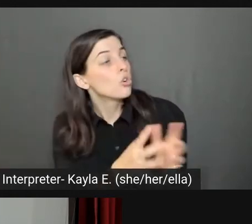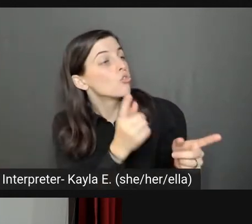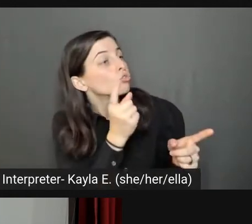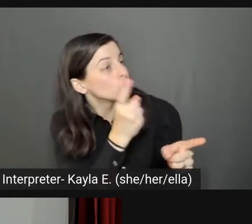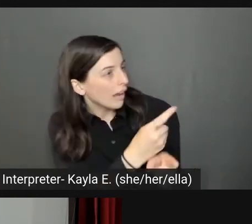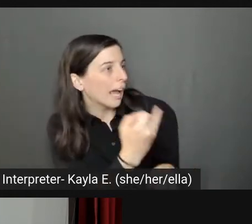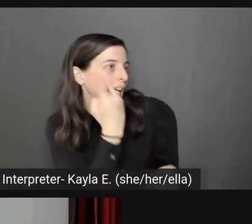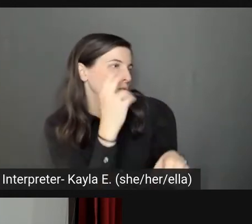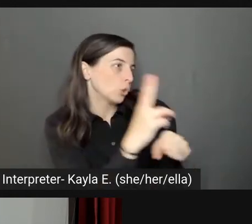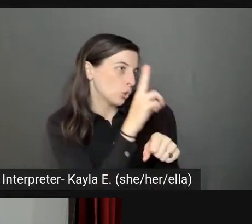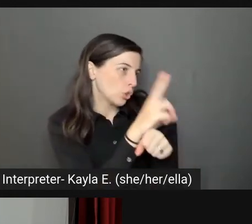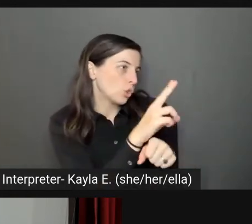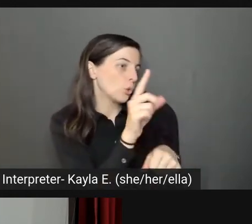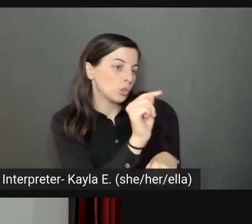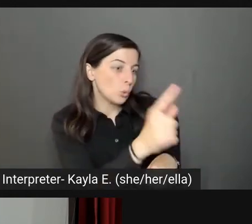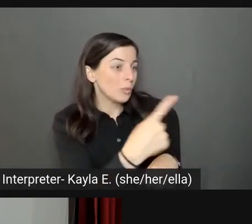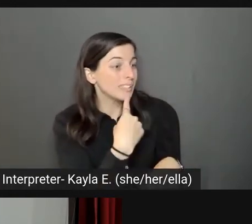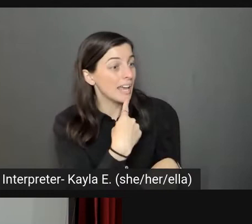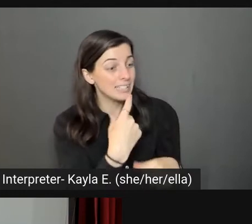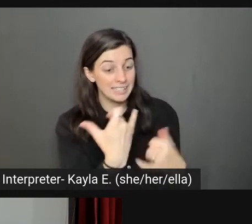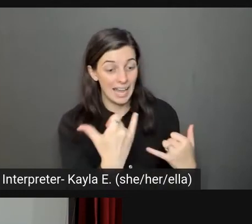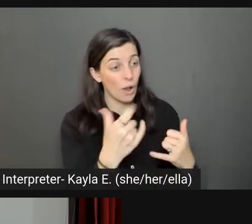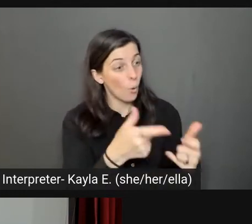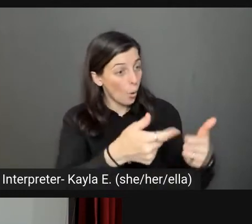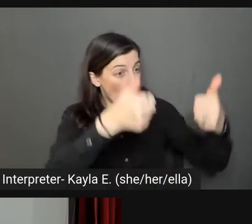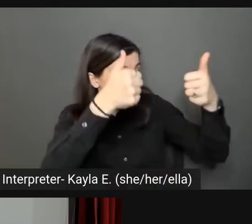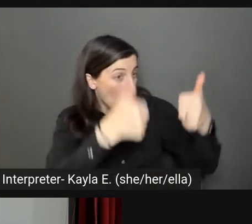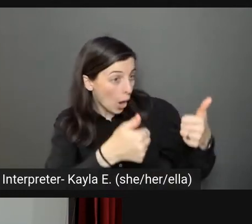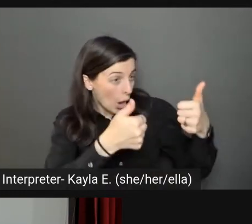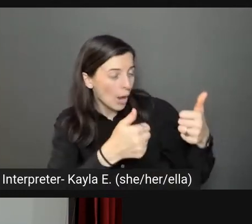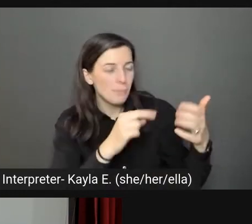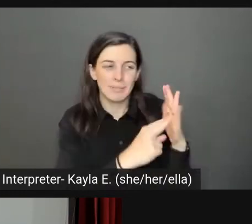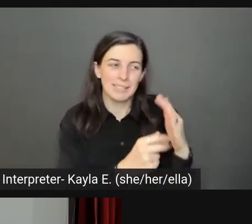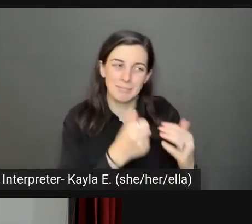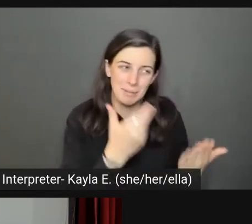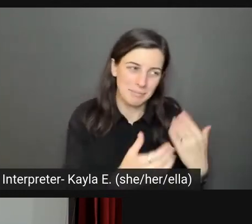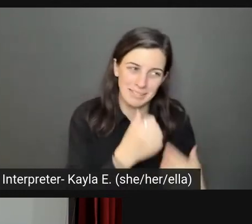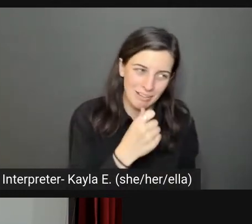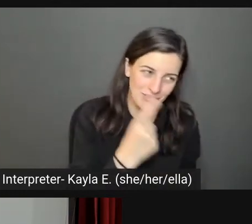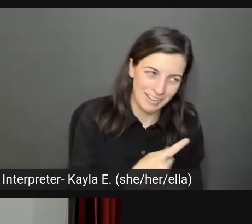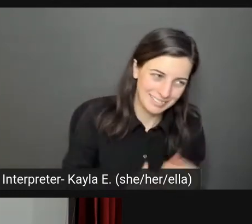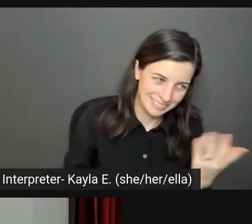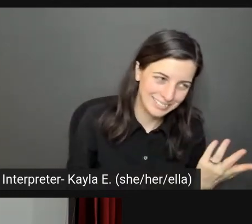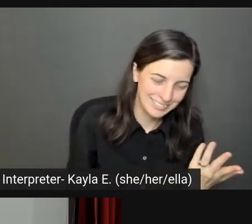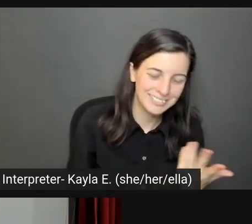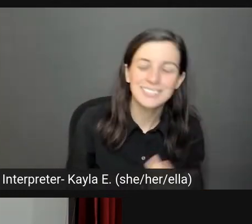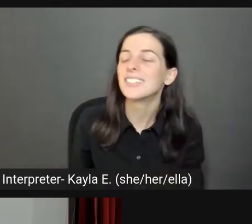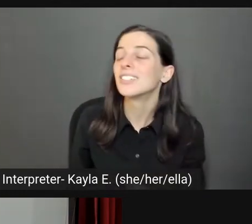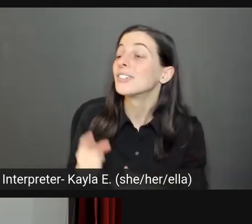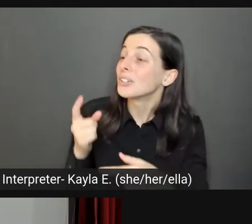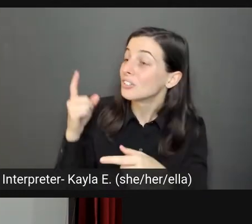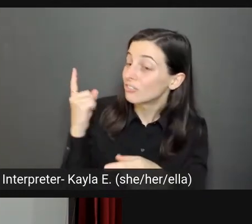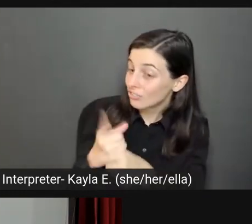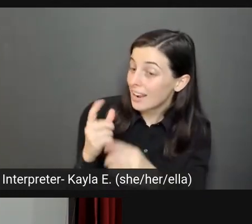and saying, "You're all good," odds are it's probably not right. [chuckles] Right. Coming back to how do you know that the automated tests are doing